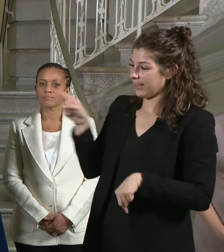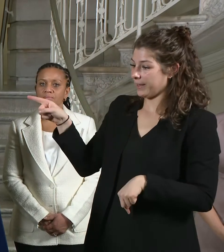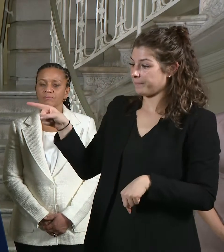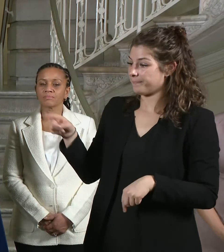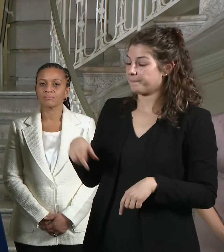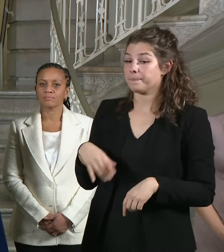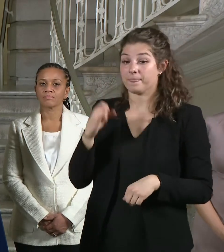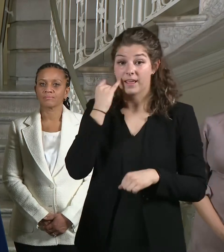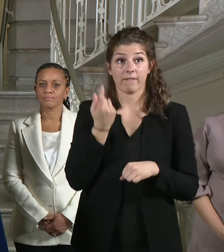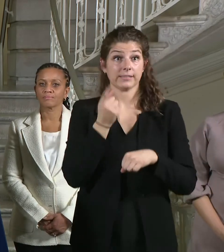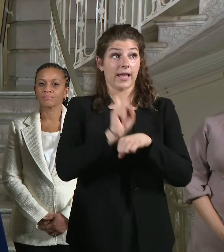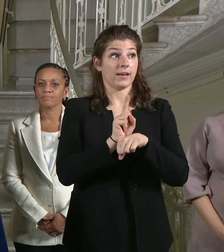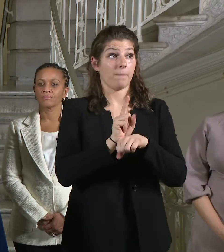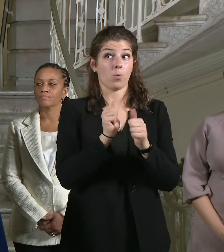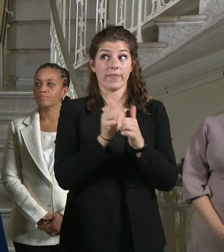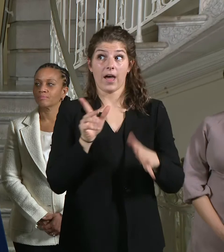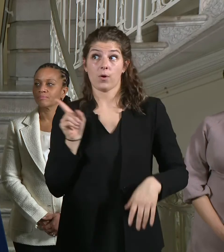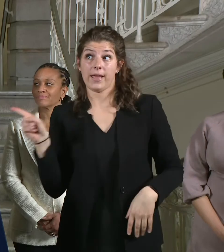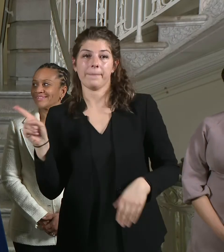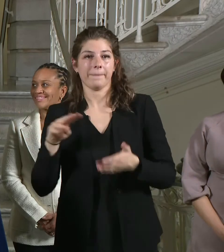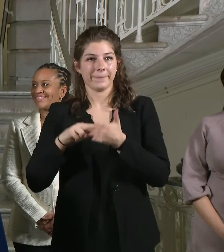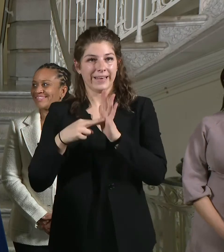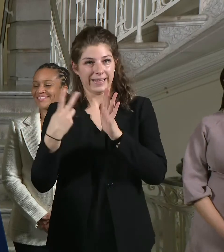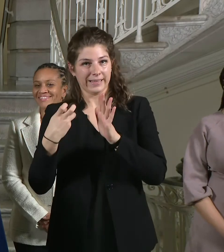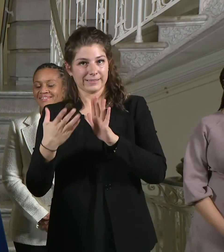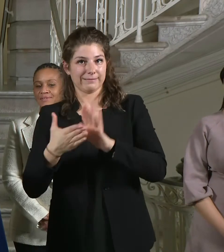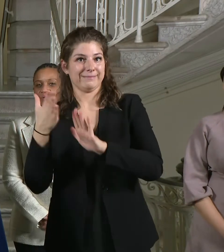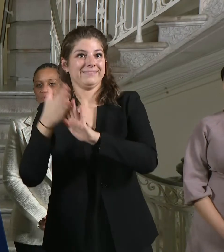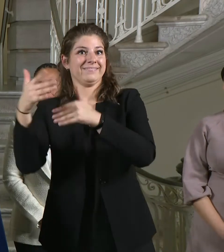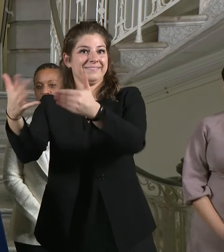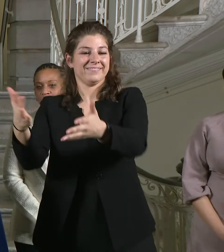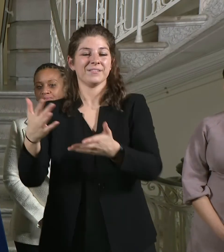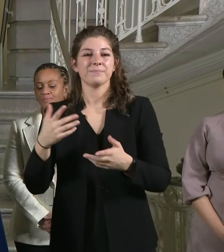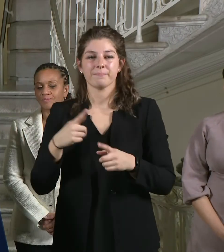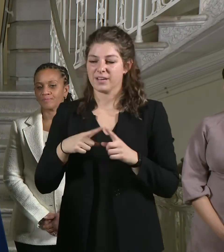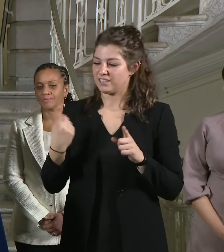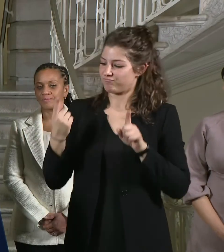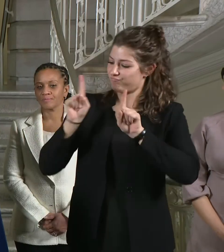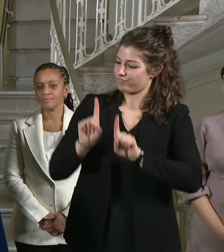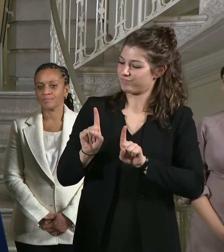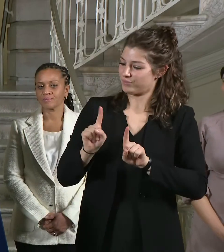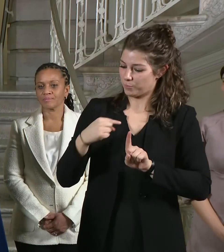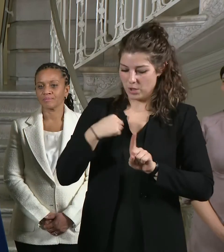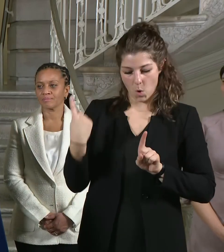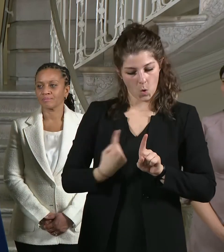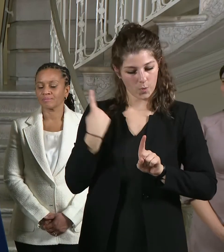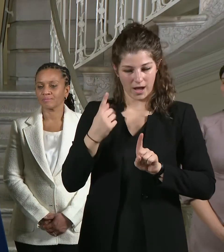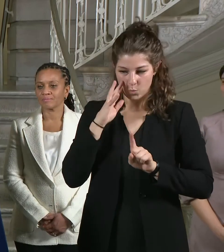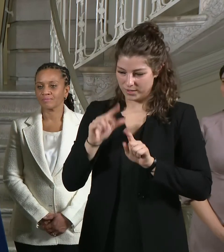FOLLOW HIS IT